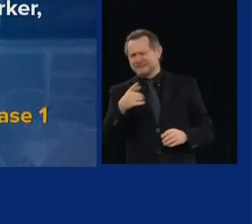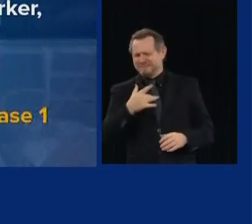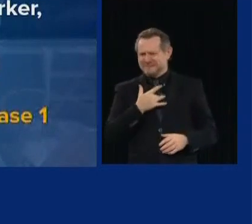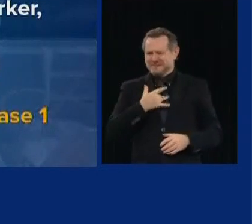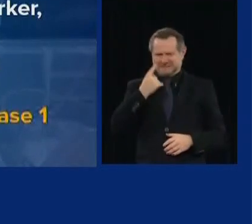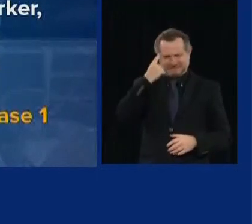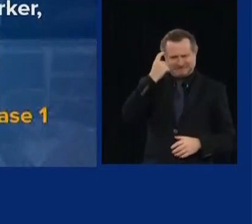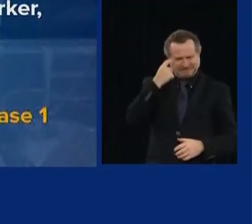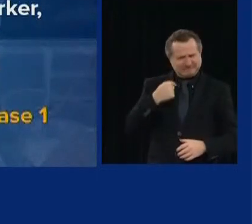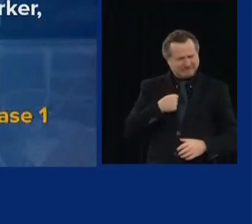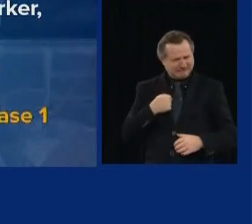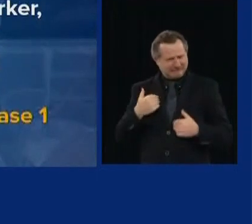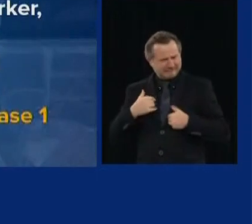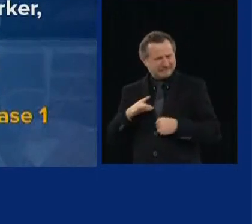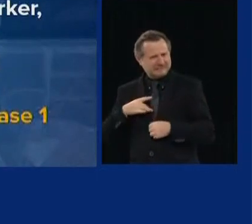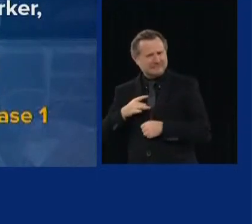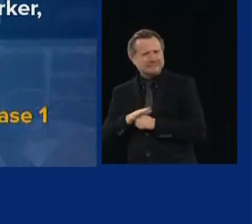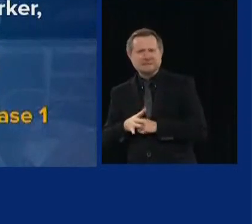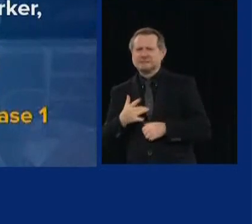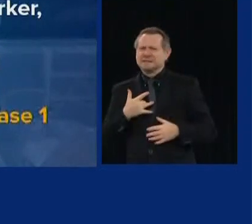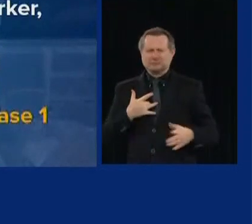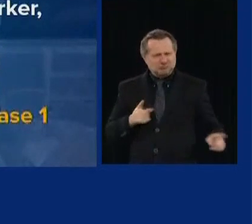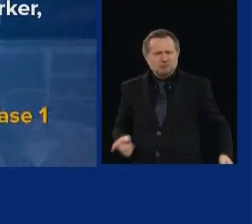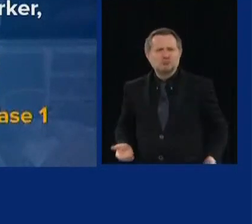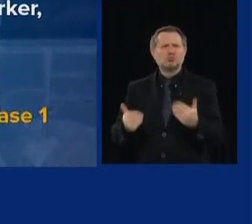OKAY.